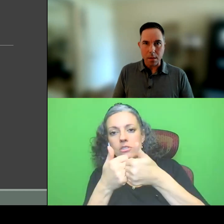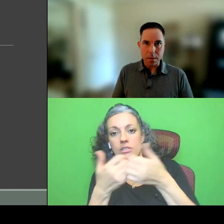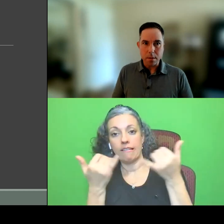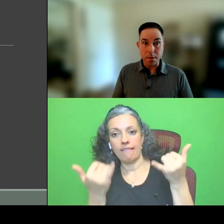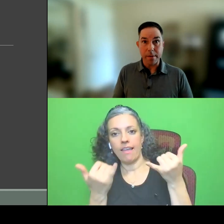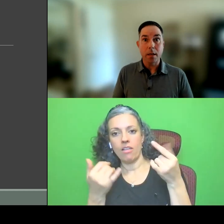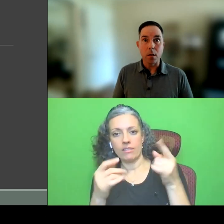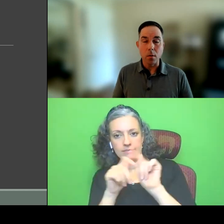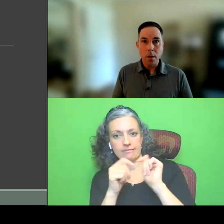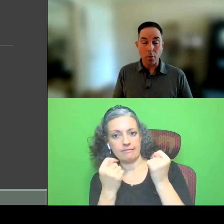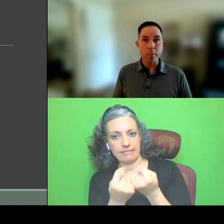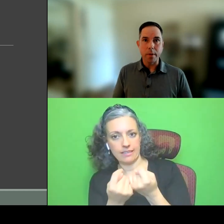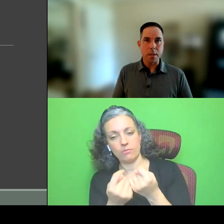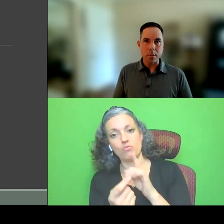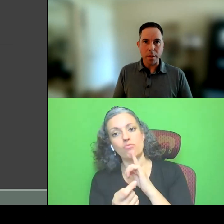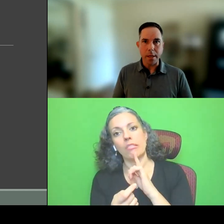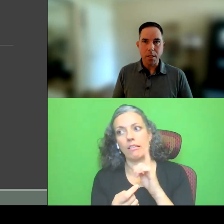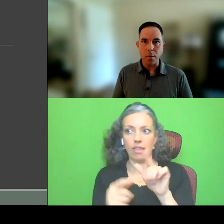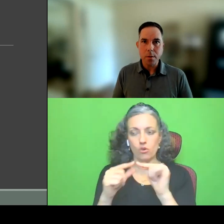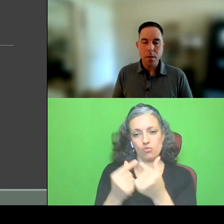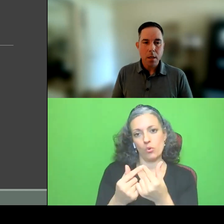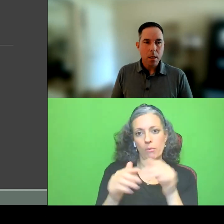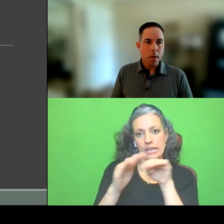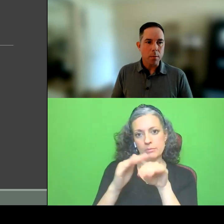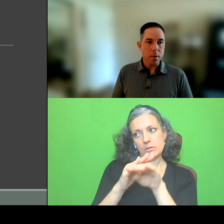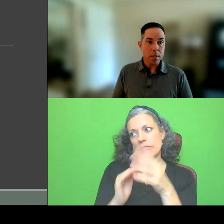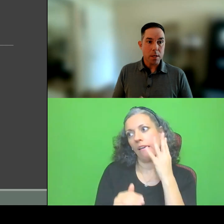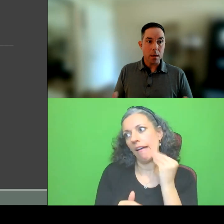team is the de facto group of accessibility experts.